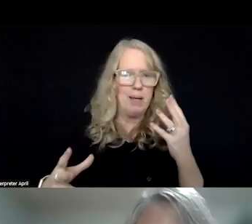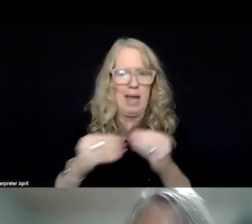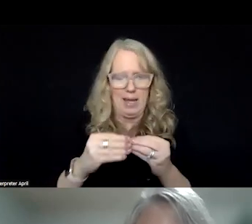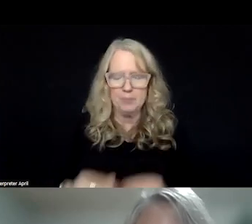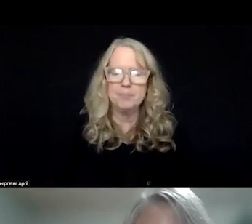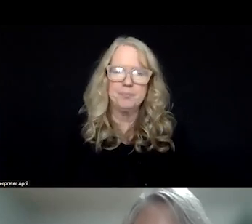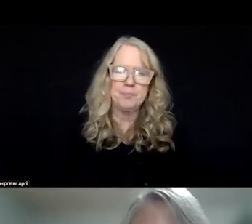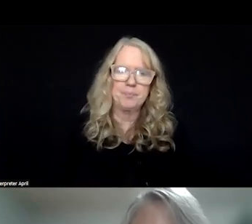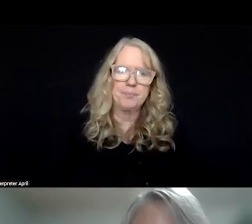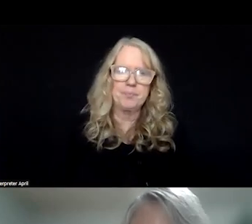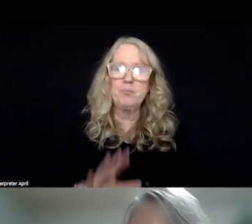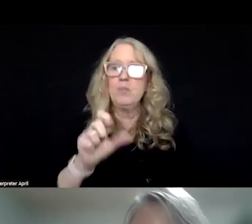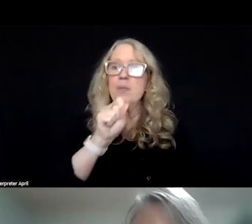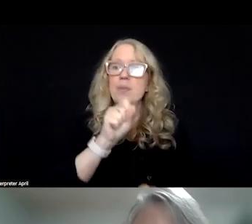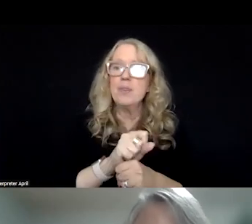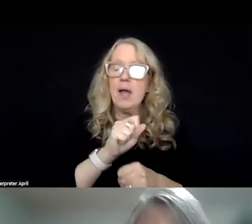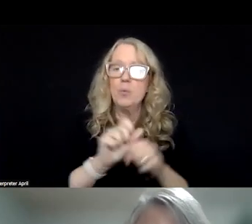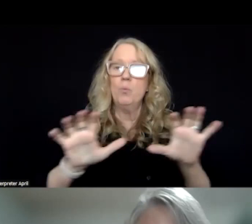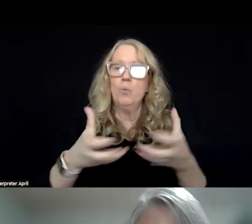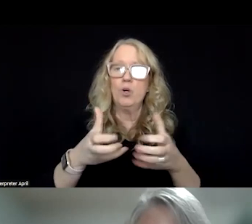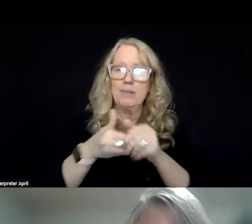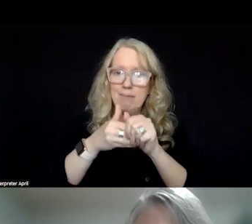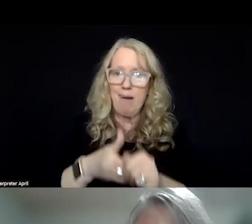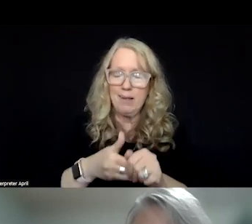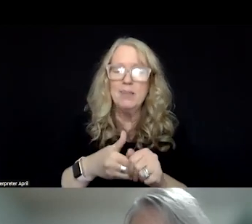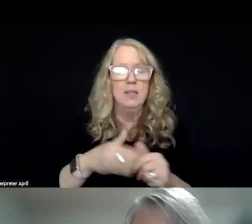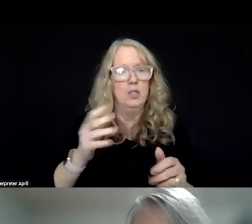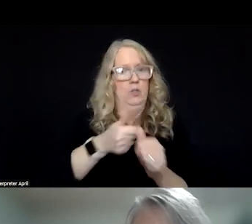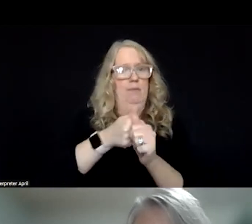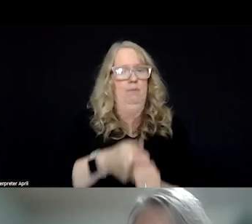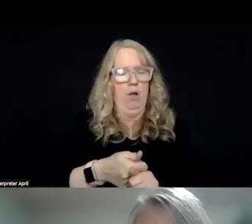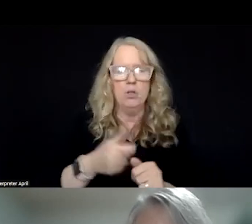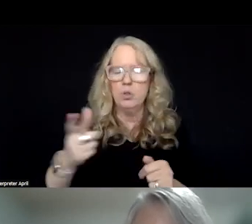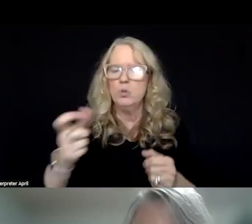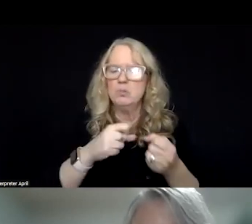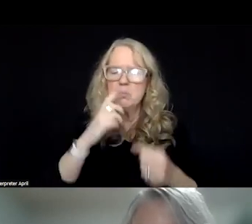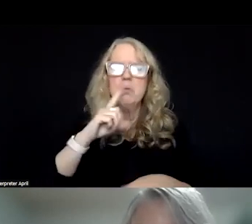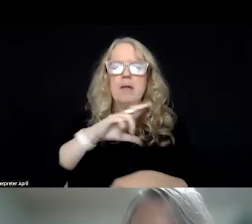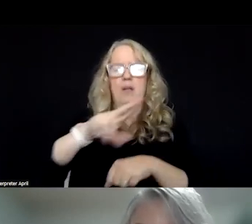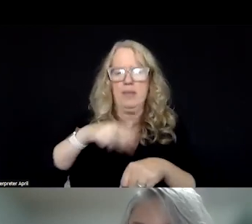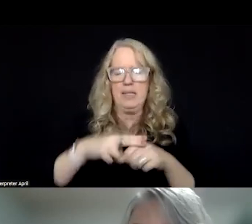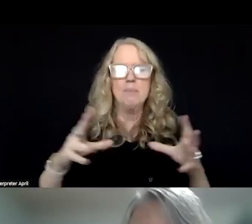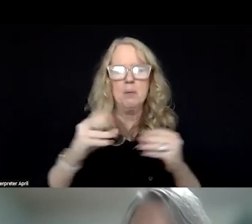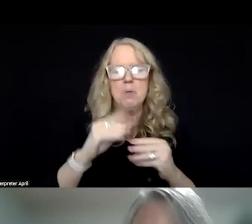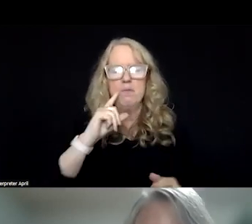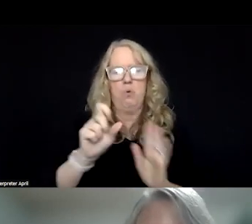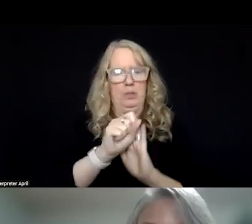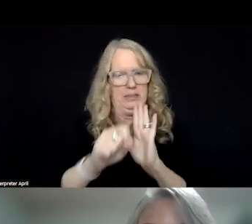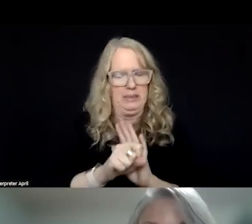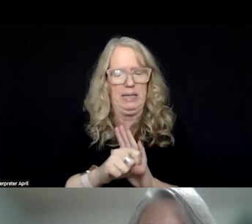THIS WORK FORCE GUIDE, IF YOU HAVE NOT SEEN IT, IT FOLLOWS A FRAMEWORK BY THE NATIONAL CONFERENCE OF STATE LEGISLATORS TO HELP